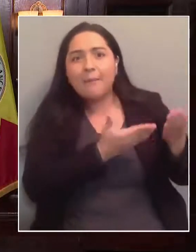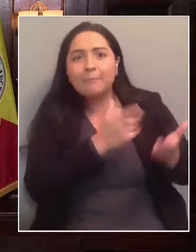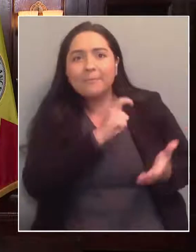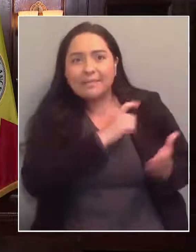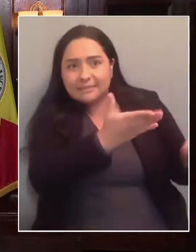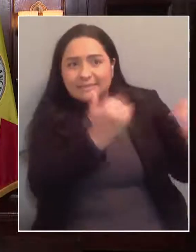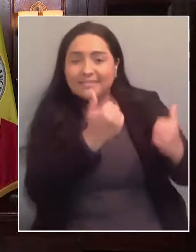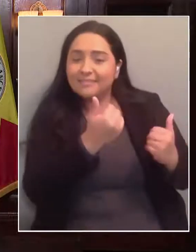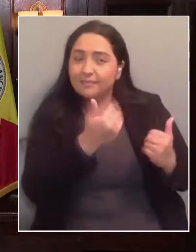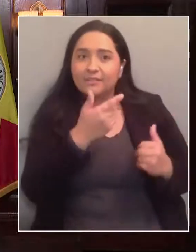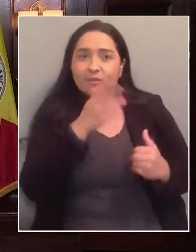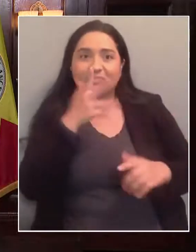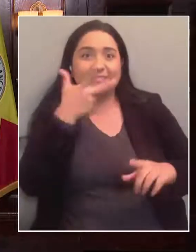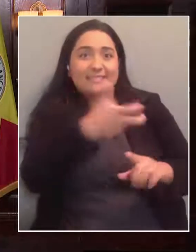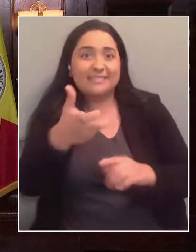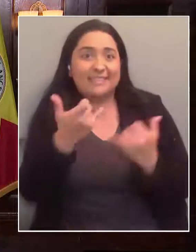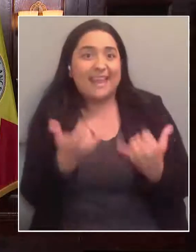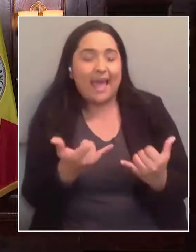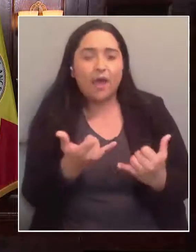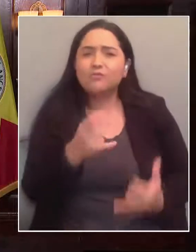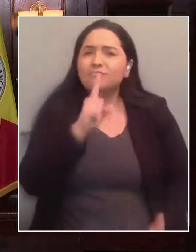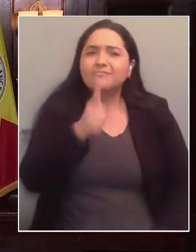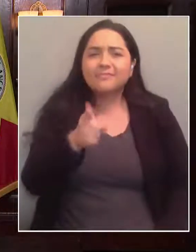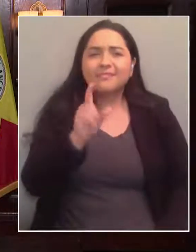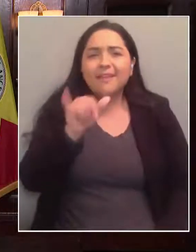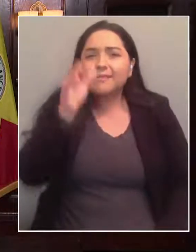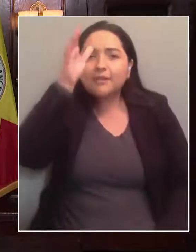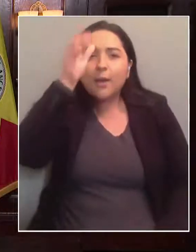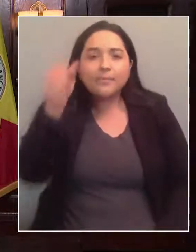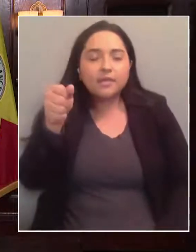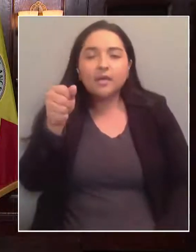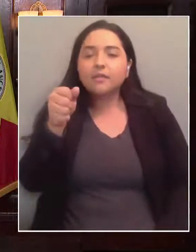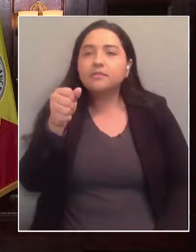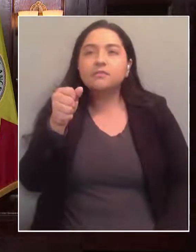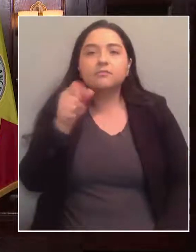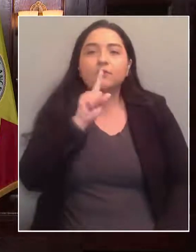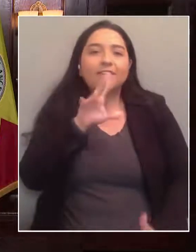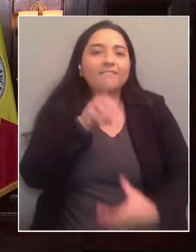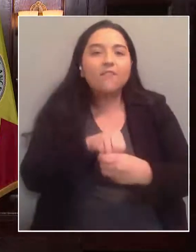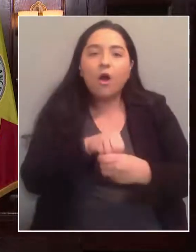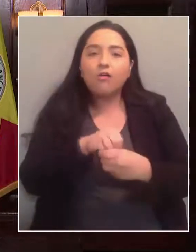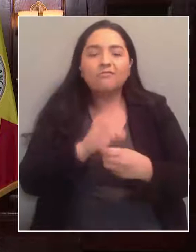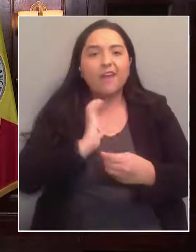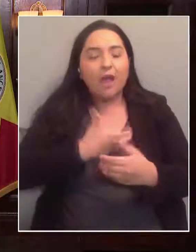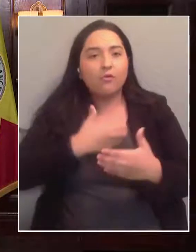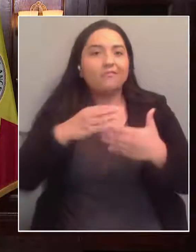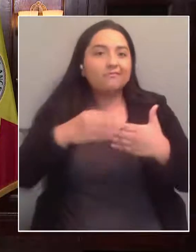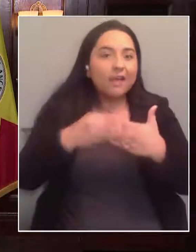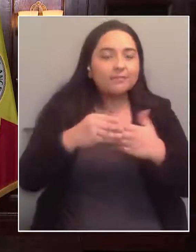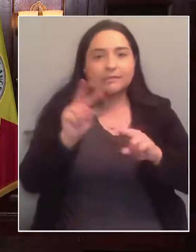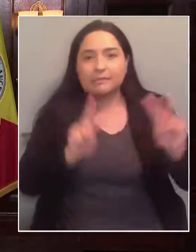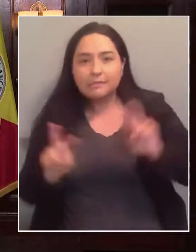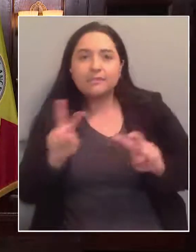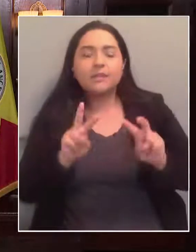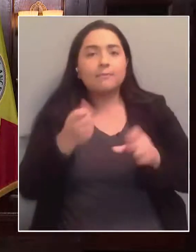GOING TO BE NEXT. ABSOLUTELY. WE NEED TO HAVE FLEXIBILITY AND USE COMMENCE AND MAKING SURE THAT IT'S GETTING INTO PEOPLE